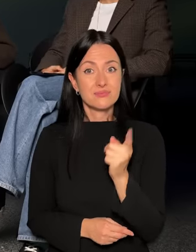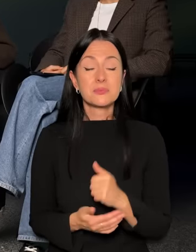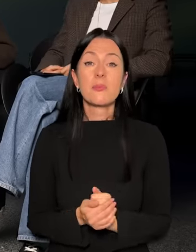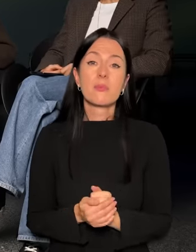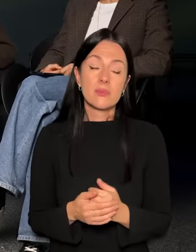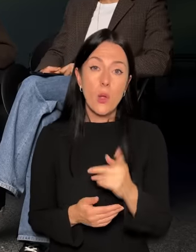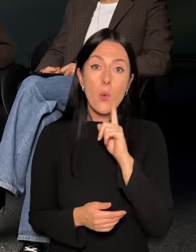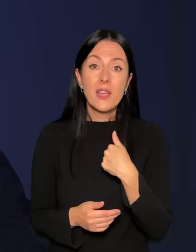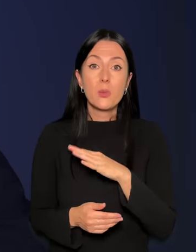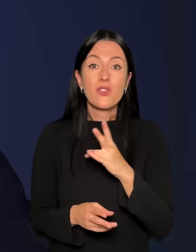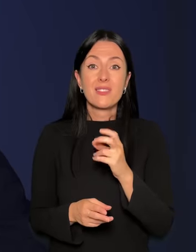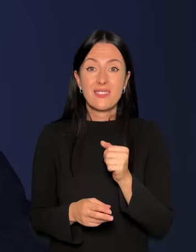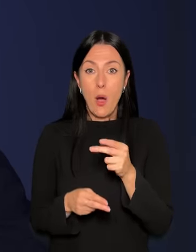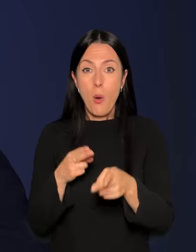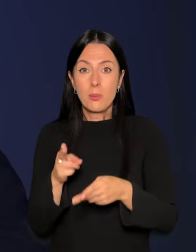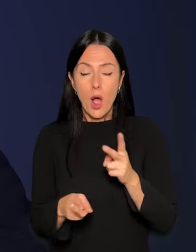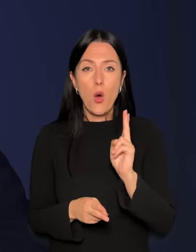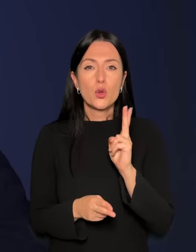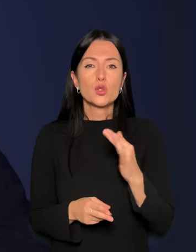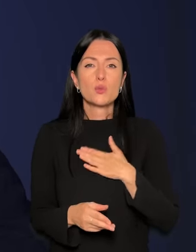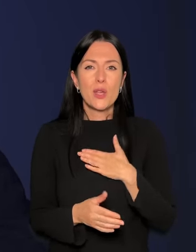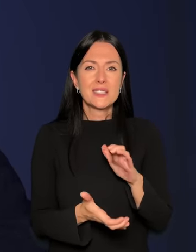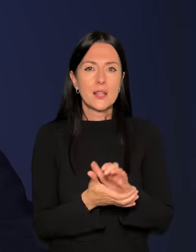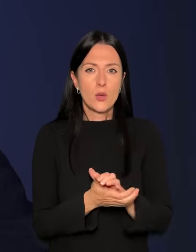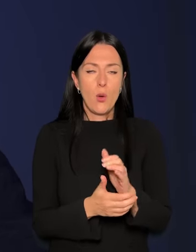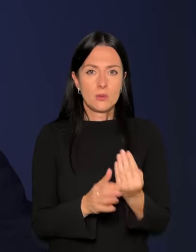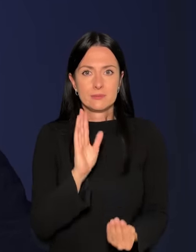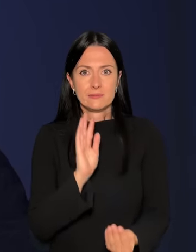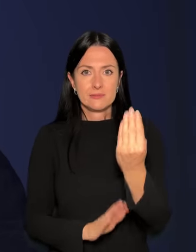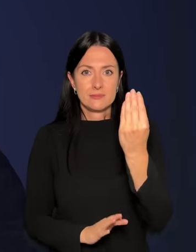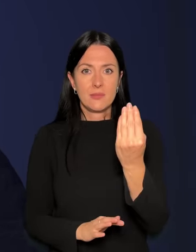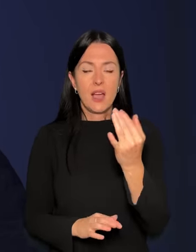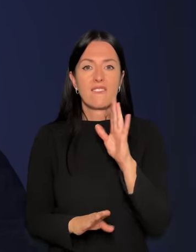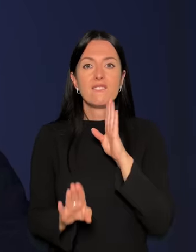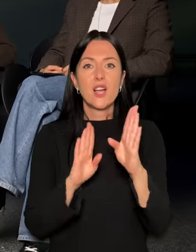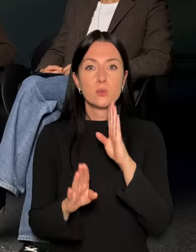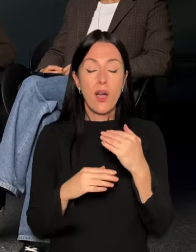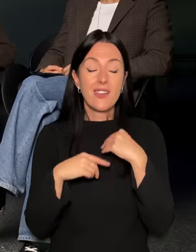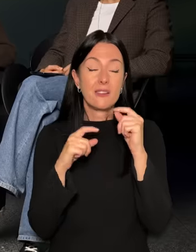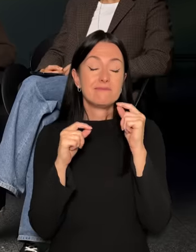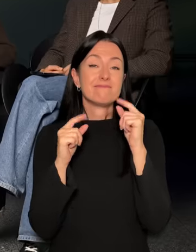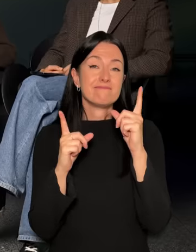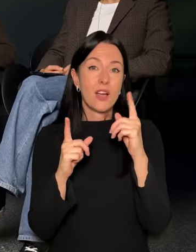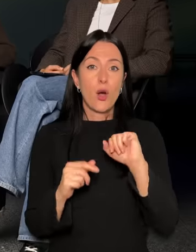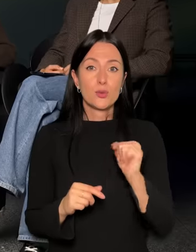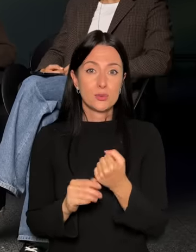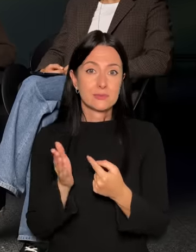While I was in surgery, someone from my acquaintances posted on Facebook. Darn it, we talked about this. They posted on Facebook, and I woke up, and a friend showed it to me.